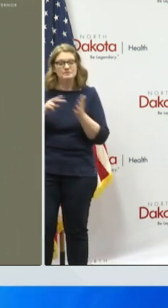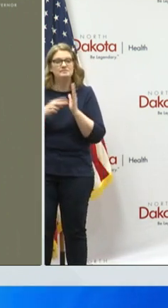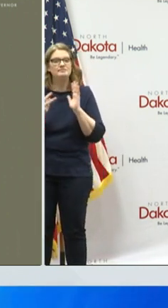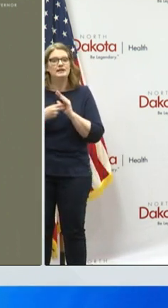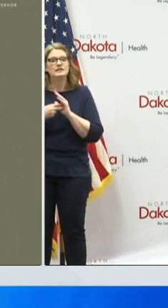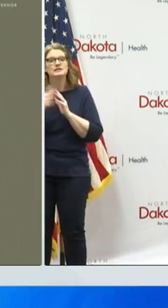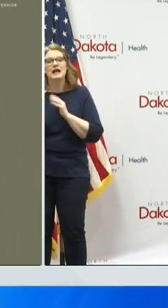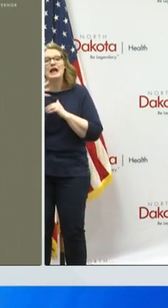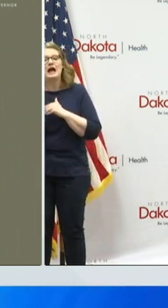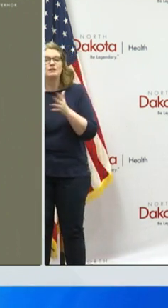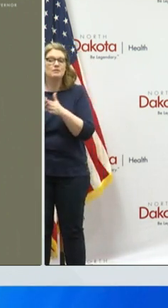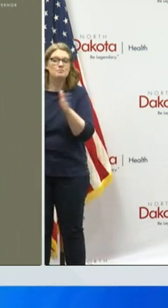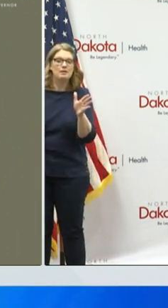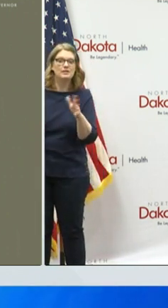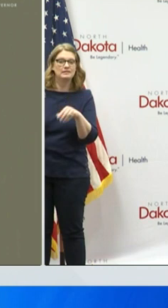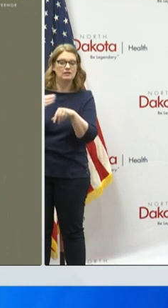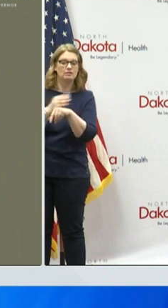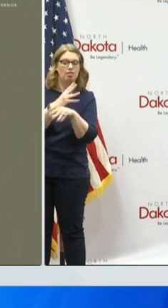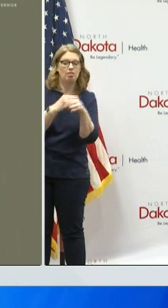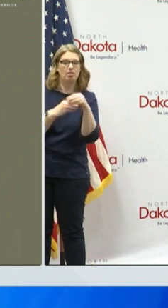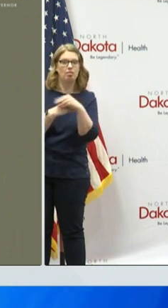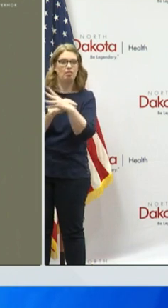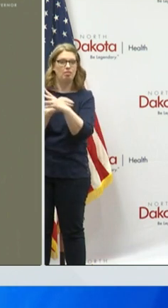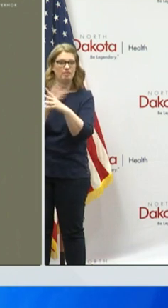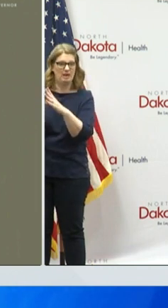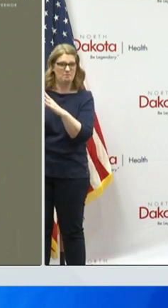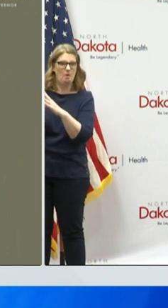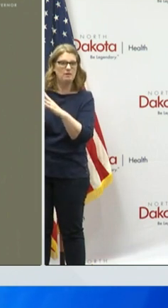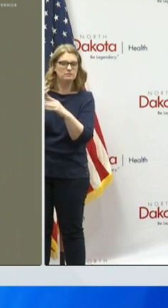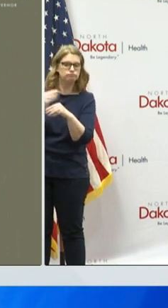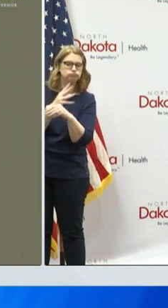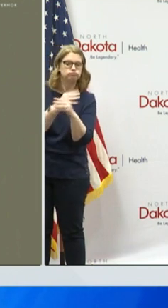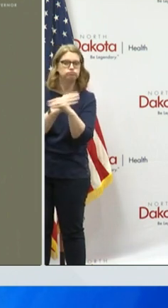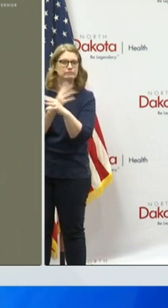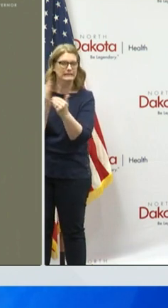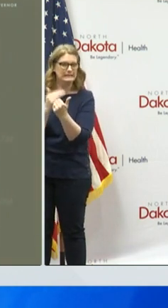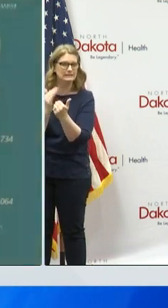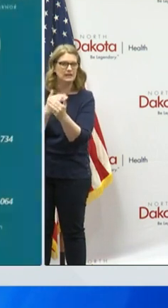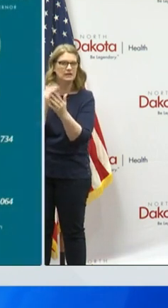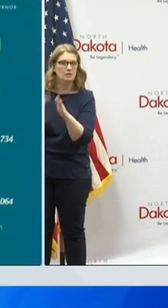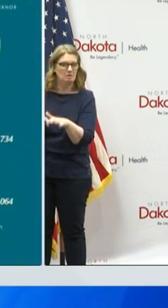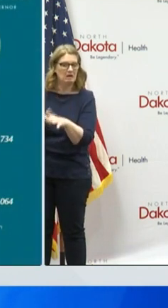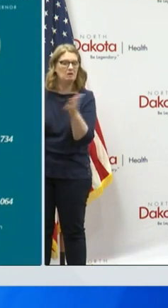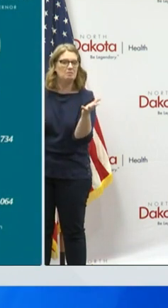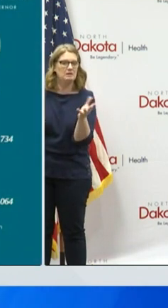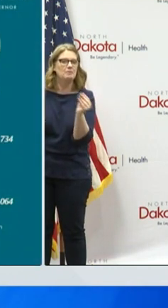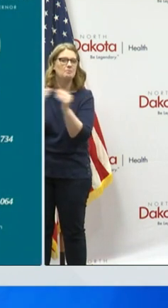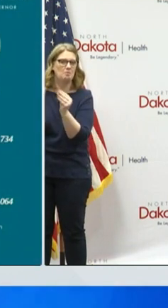BUILDING HERE IS WHAT GIVES US CONFIDENCE TO KEEP ADDING MORE